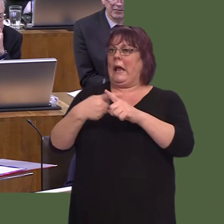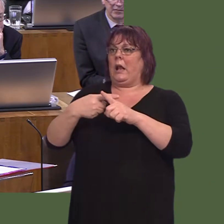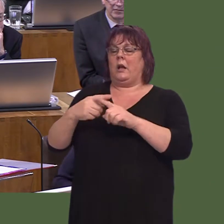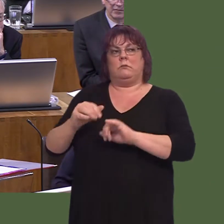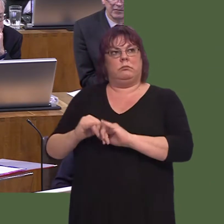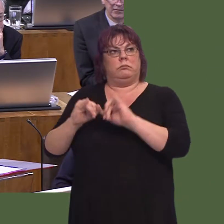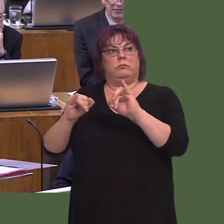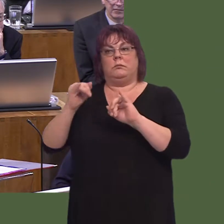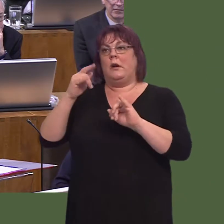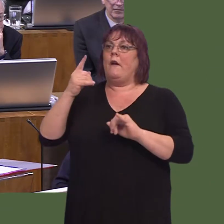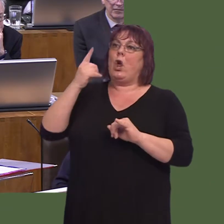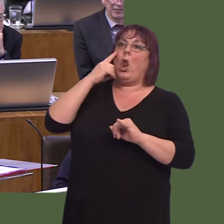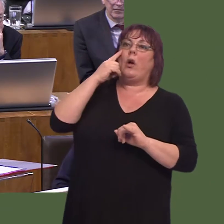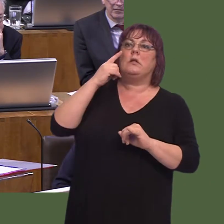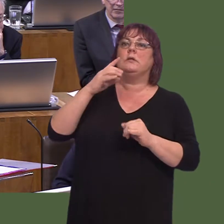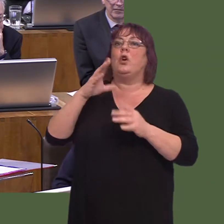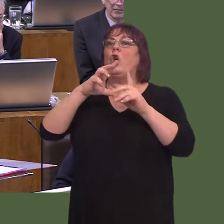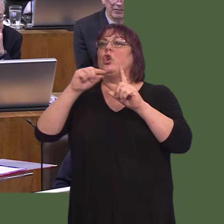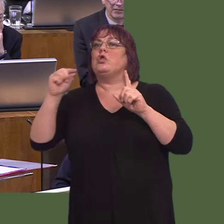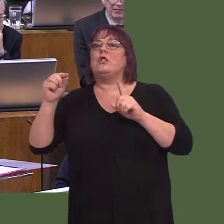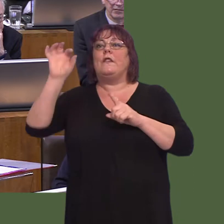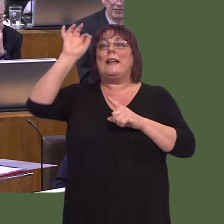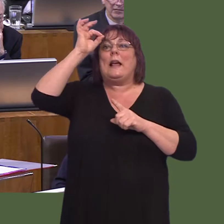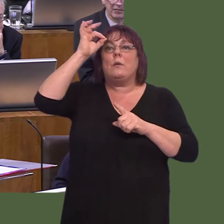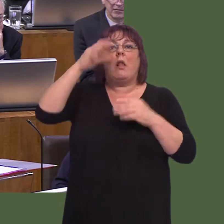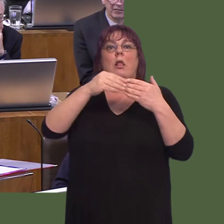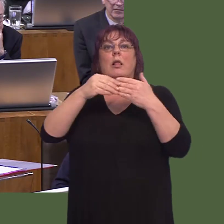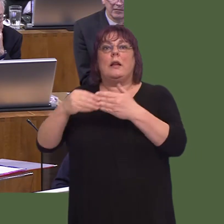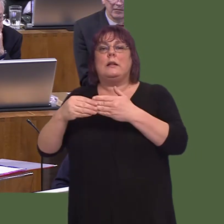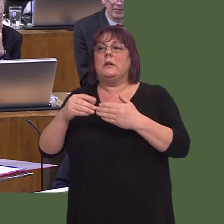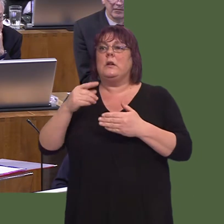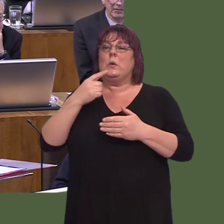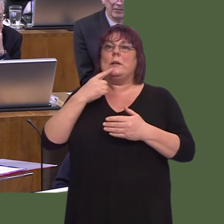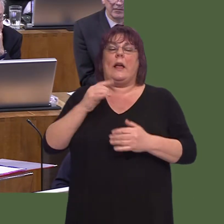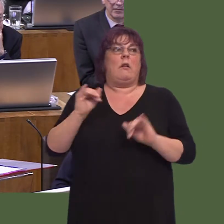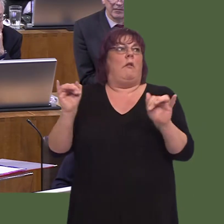If you don't believe me, listen to council leadersóConservative council leadersóin England, who are saying just that.